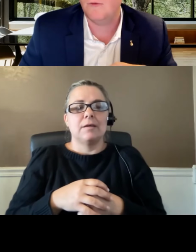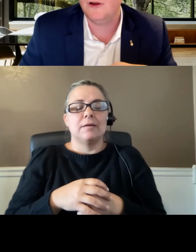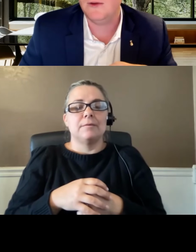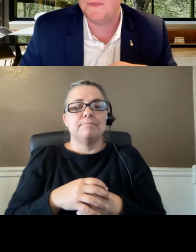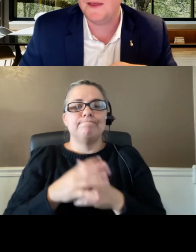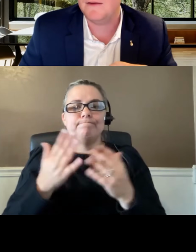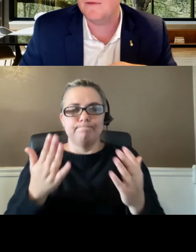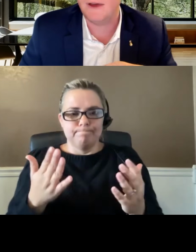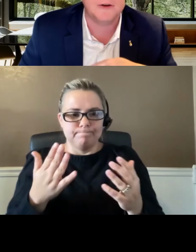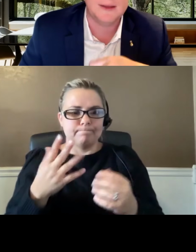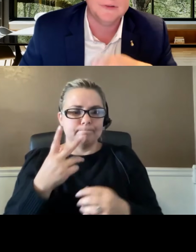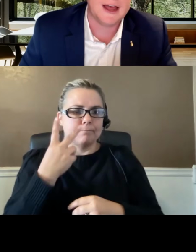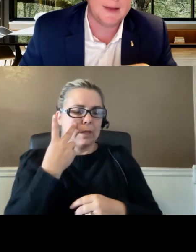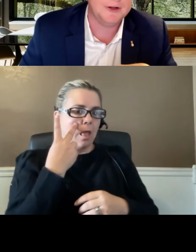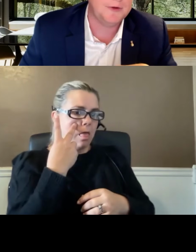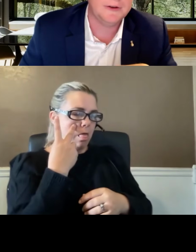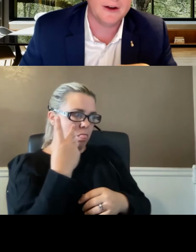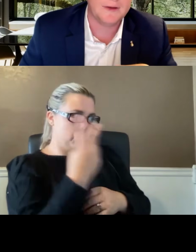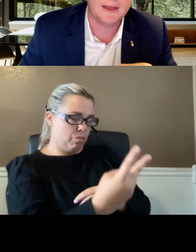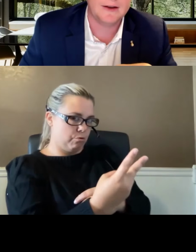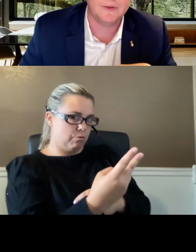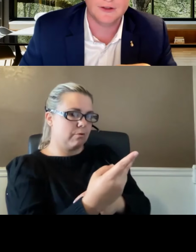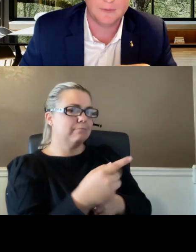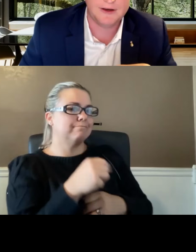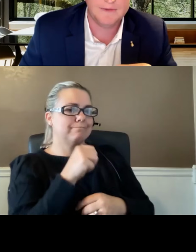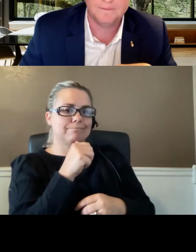Look at what the vendor claims is not applicable, we talked about that just a little bit here.